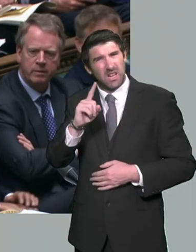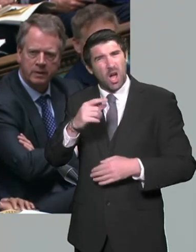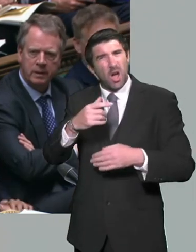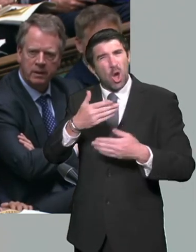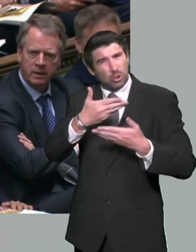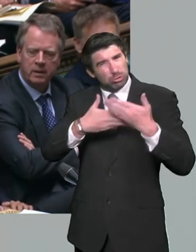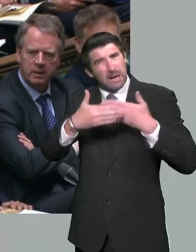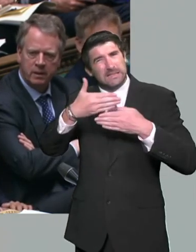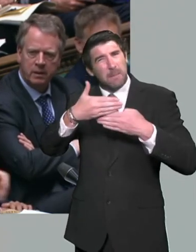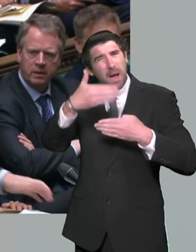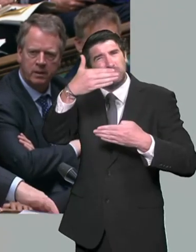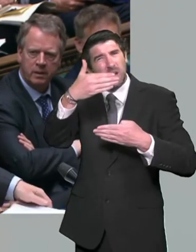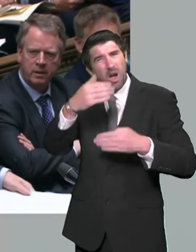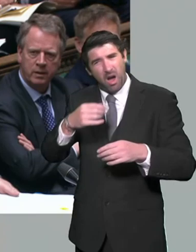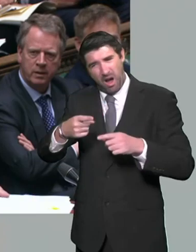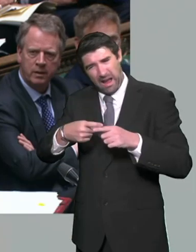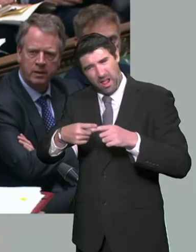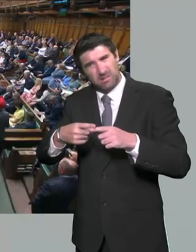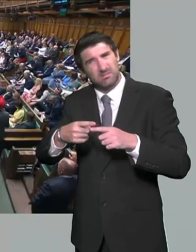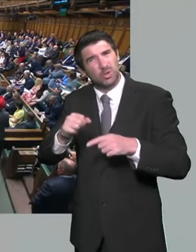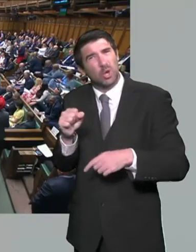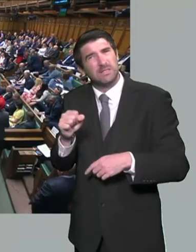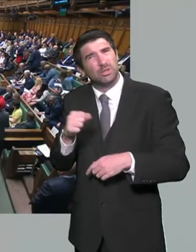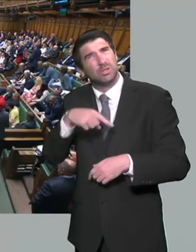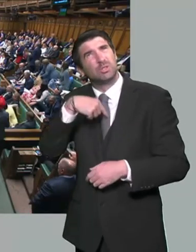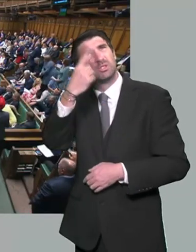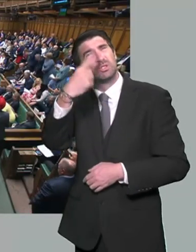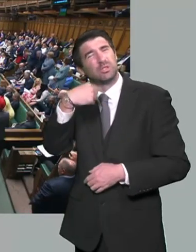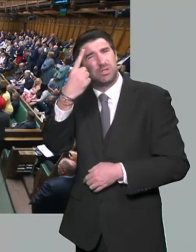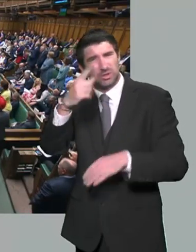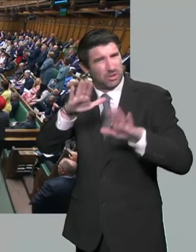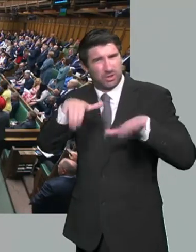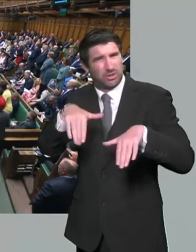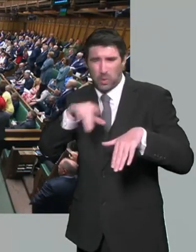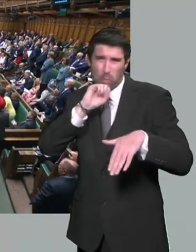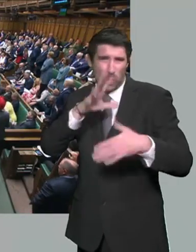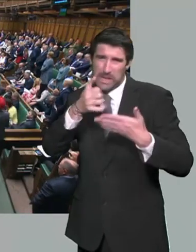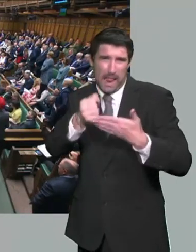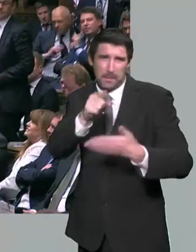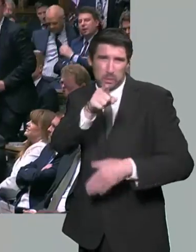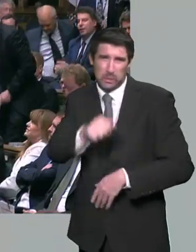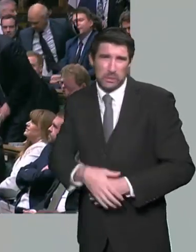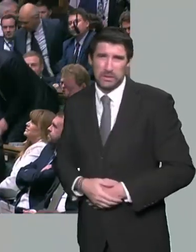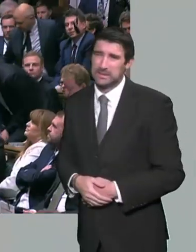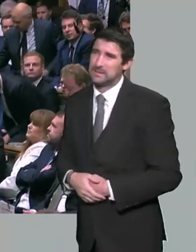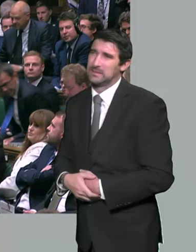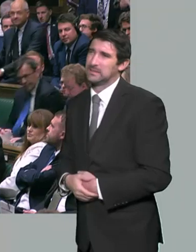parts of the United Kingdom? That is what we are trying to break down. Craig Tracey (North Warwickshire) (Con) Q4.